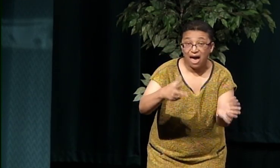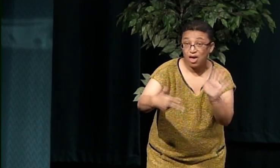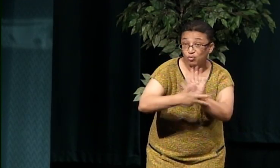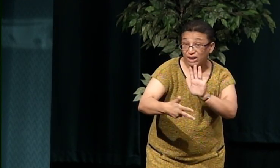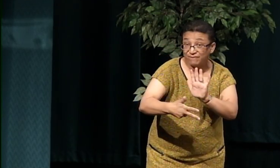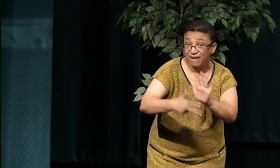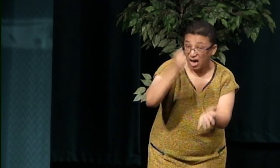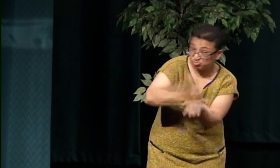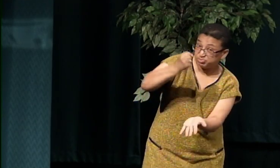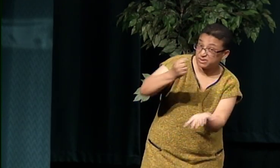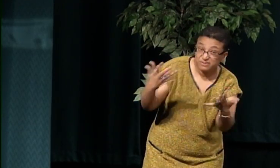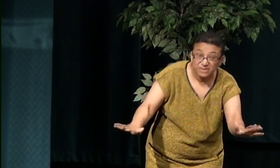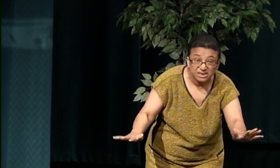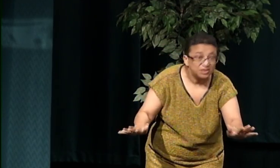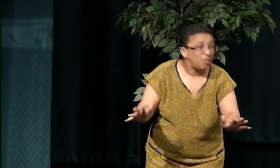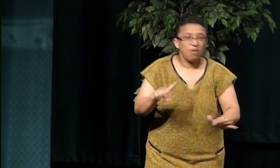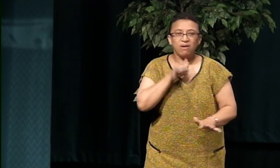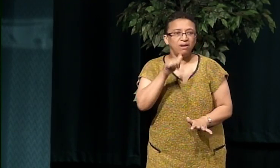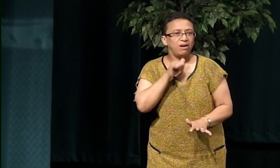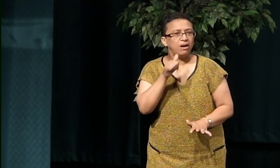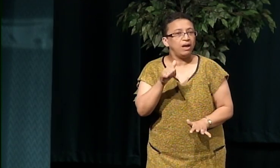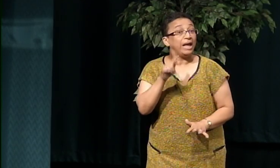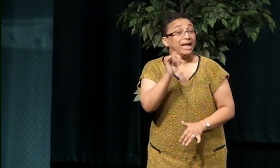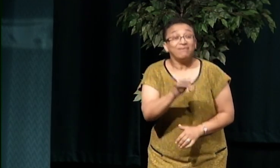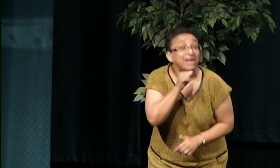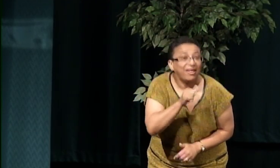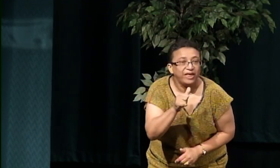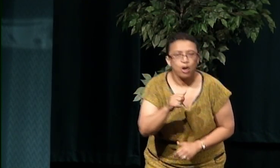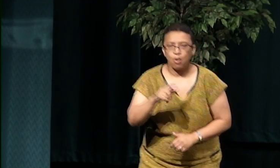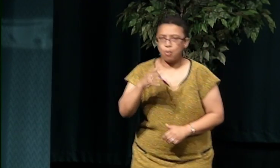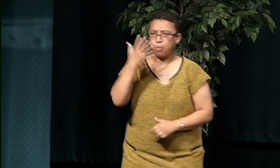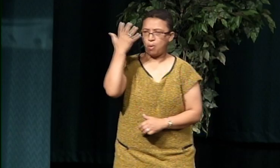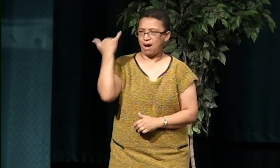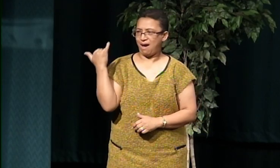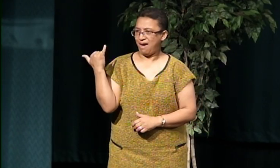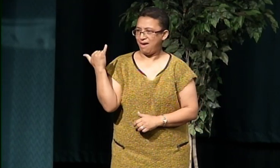Does my congress ratify this or not?